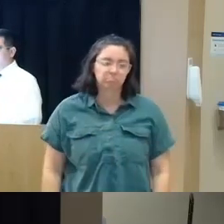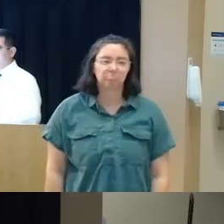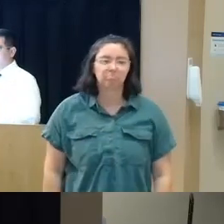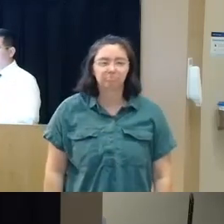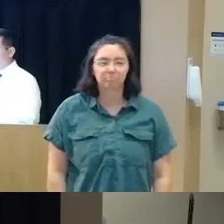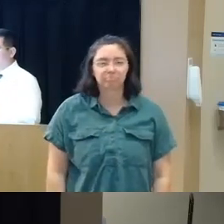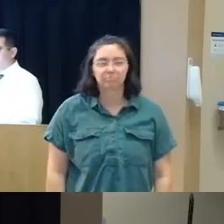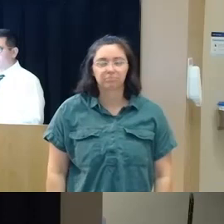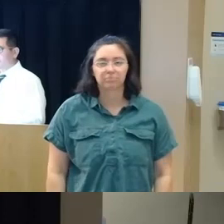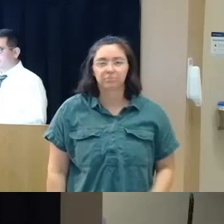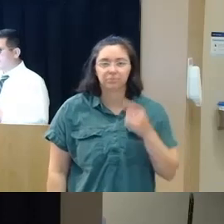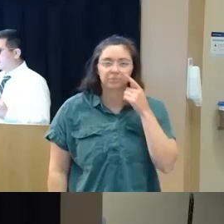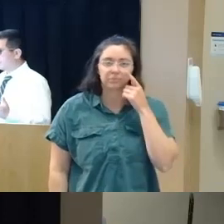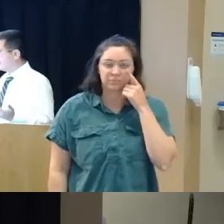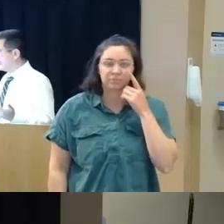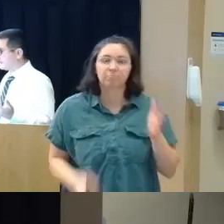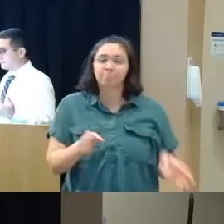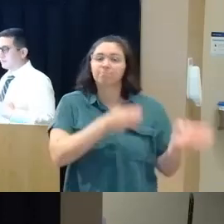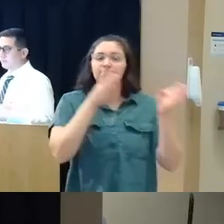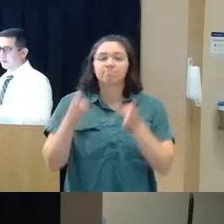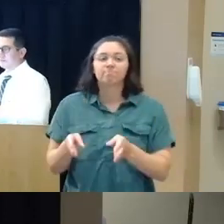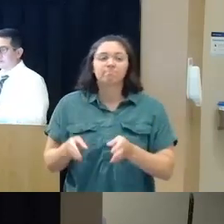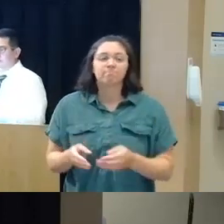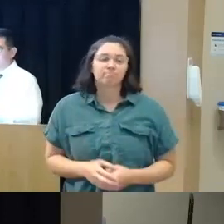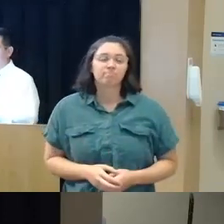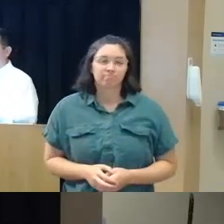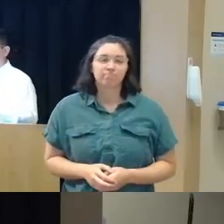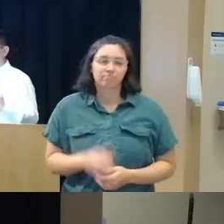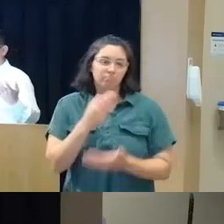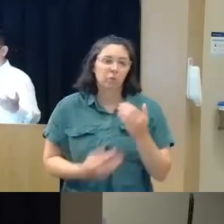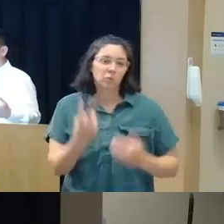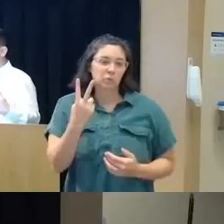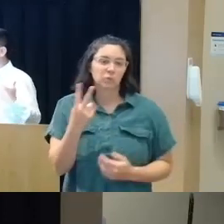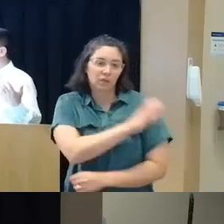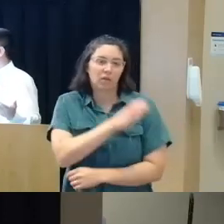and so we're going to go to you know the next part of this and so you know you see this patient you